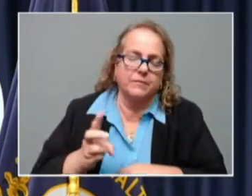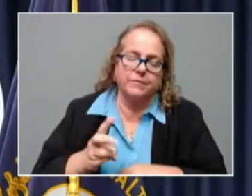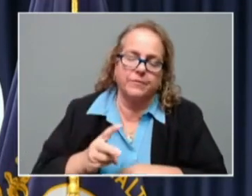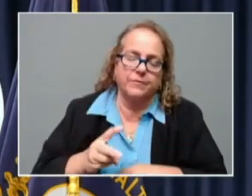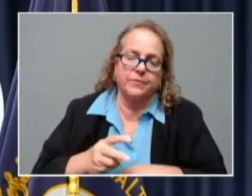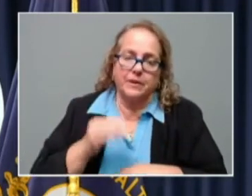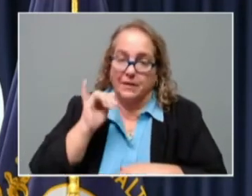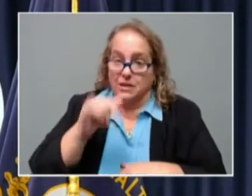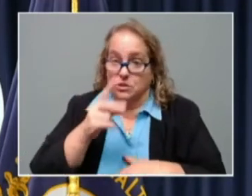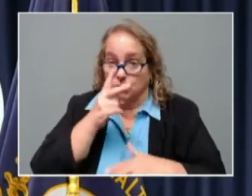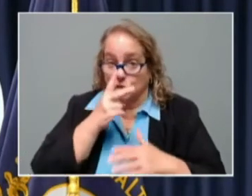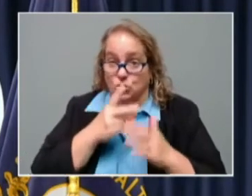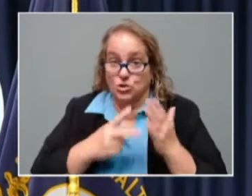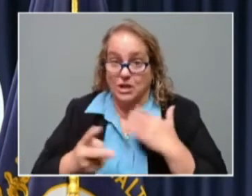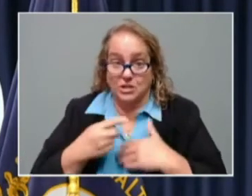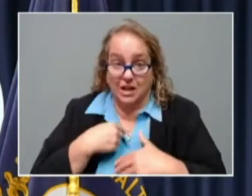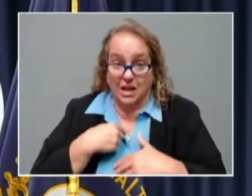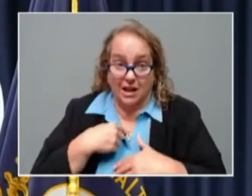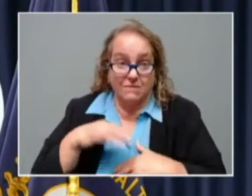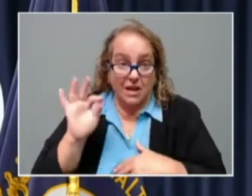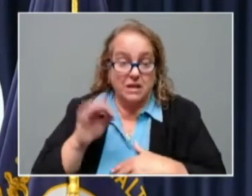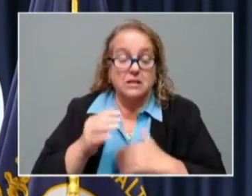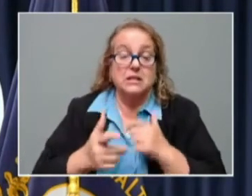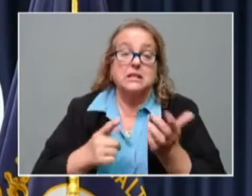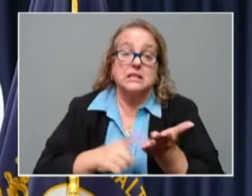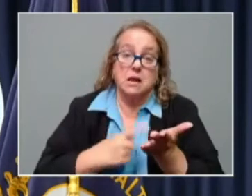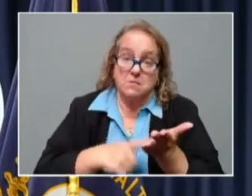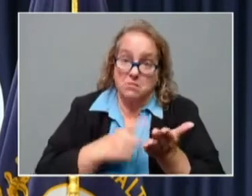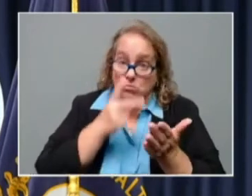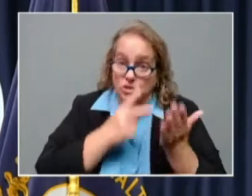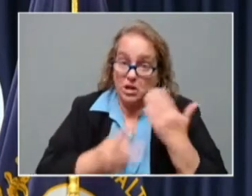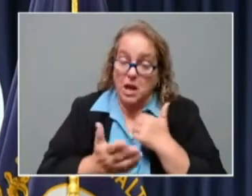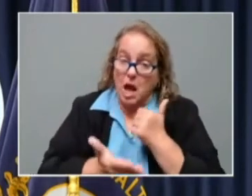uh sometimes helpful and give us a goal, sometimes give us a false sense of